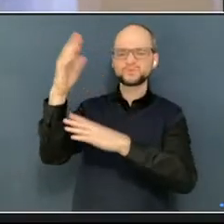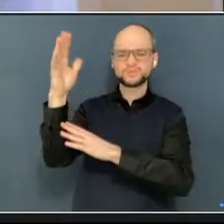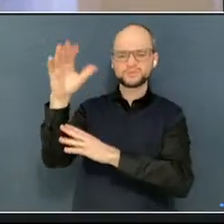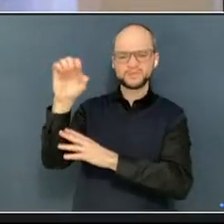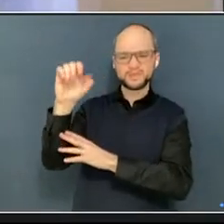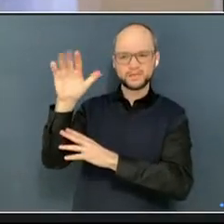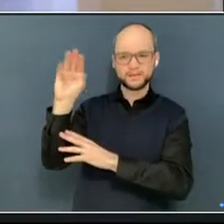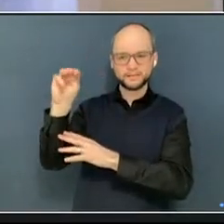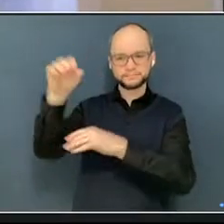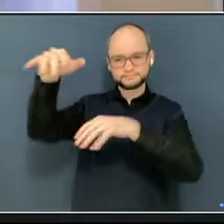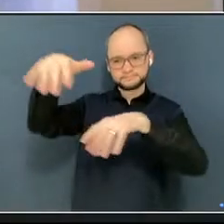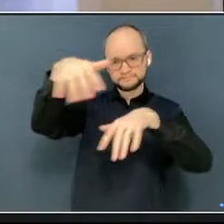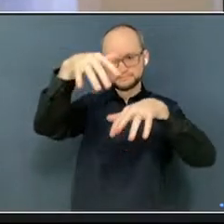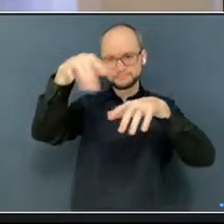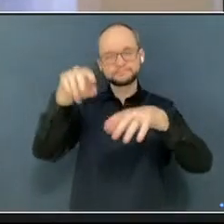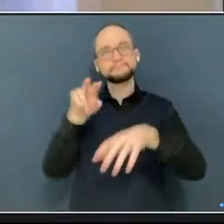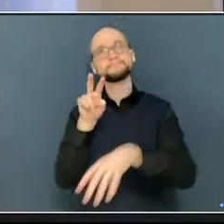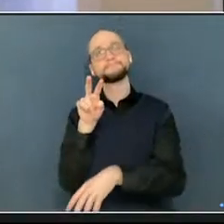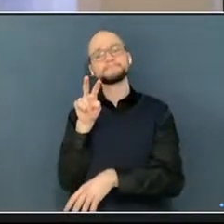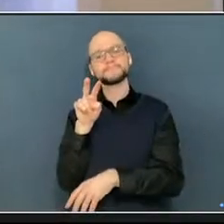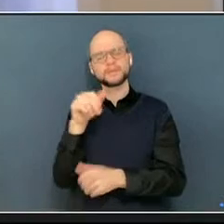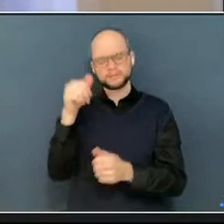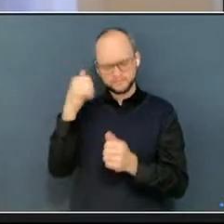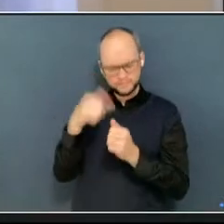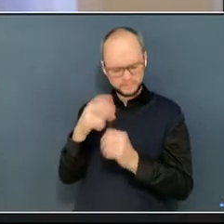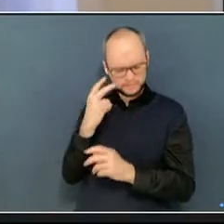Now it must have been a Sunday or holiday because my grandfather